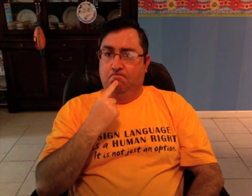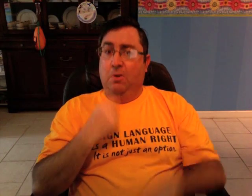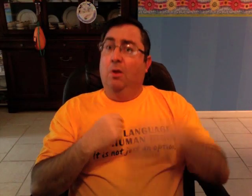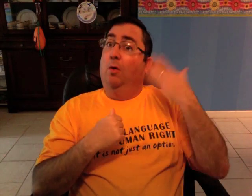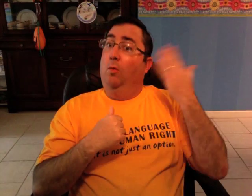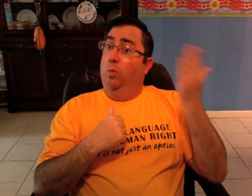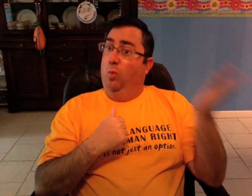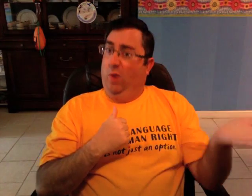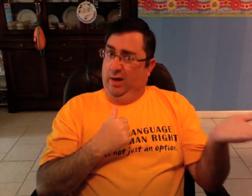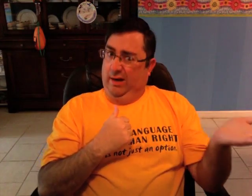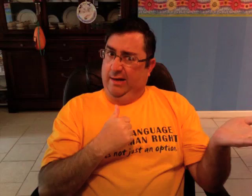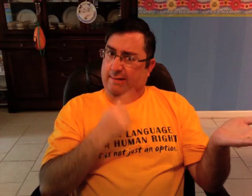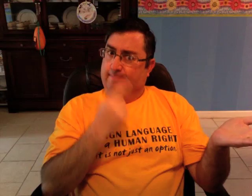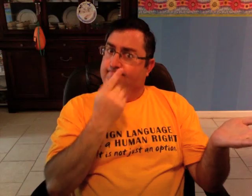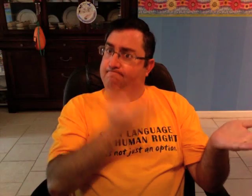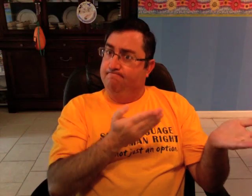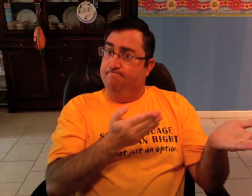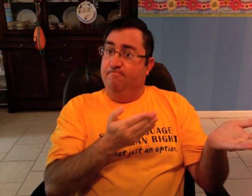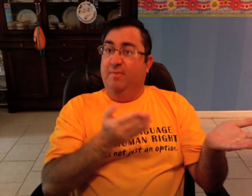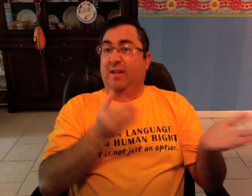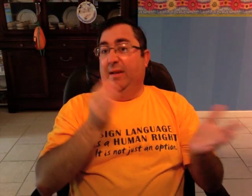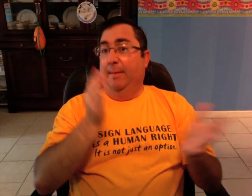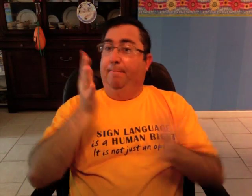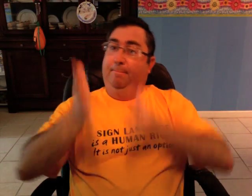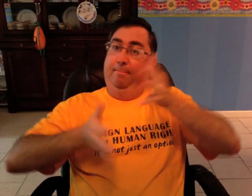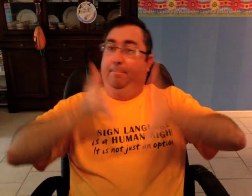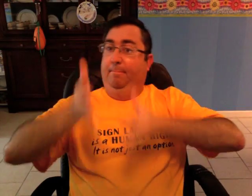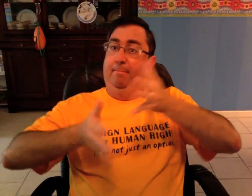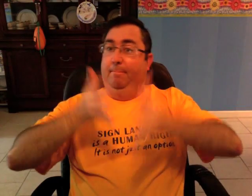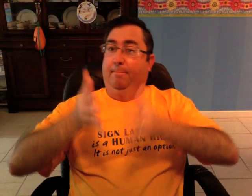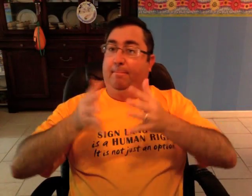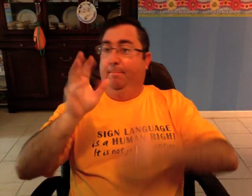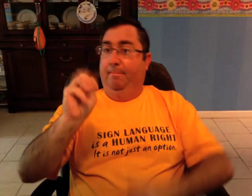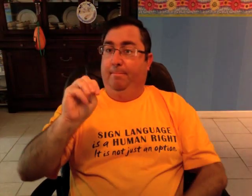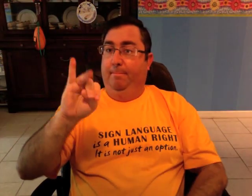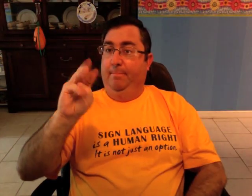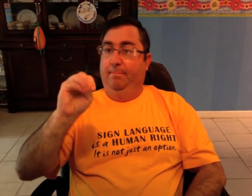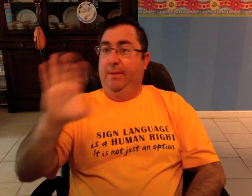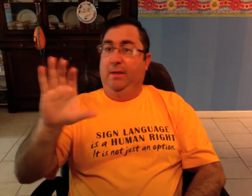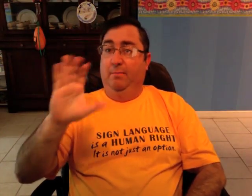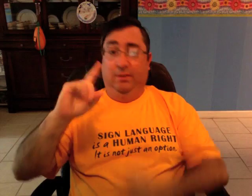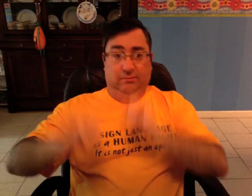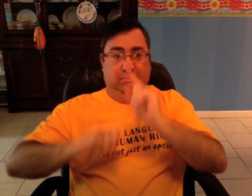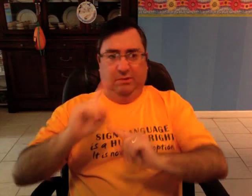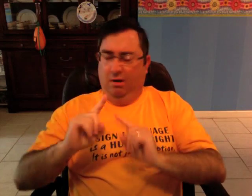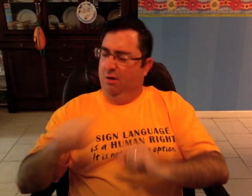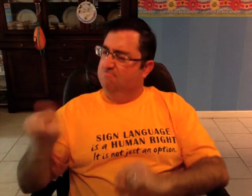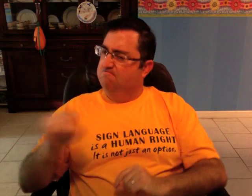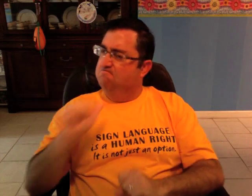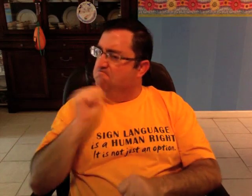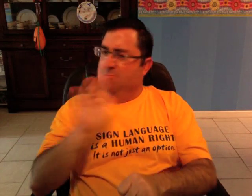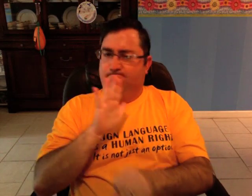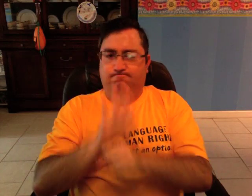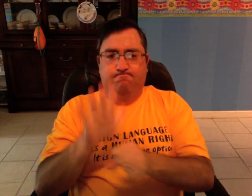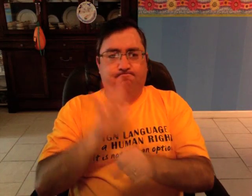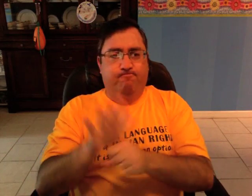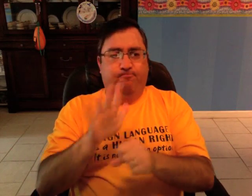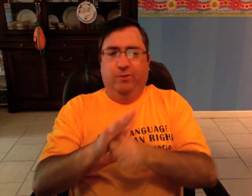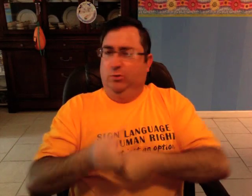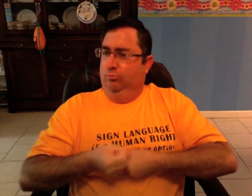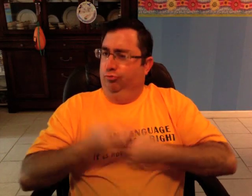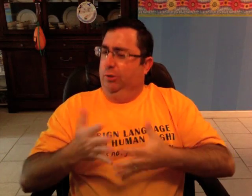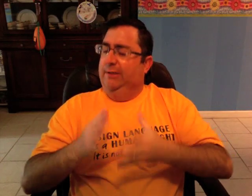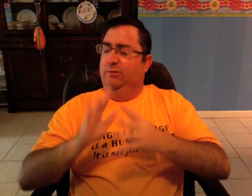"On the one hand, mimic signs are not enough to express